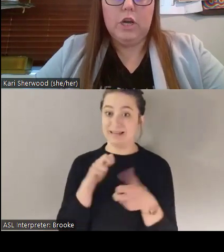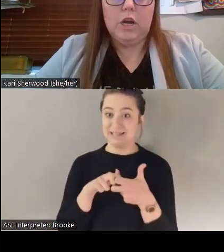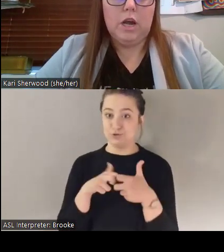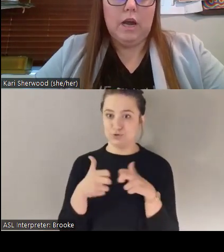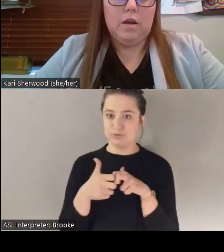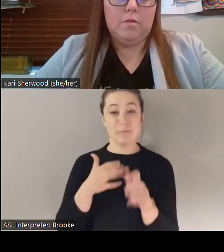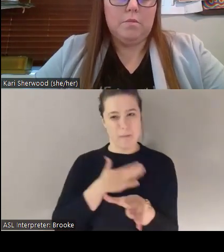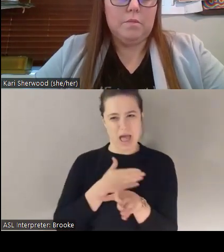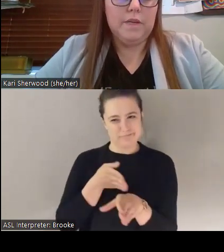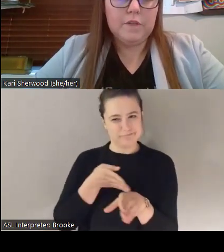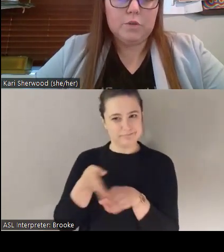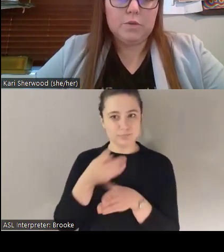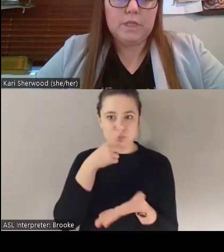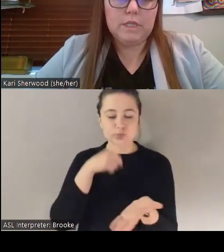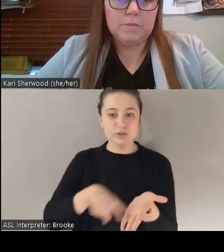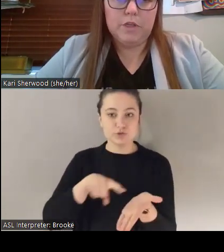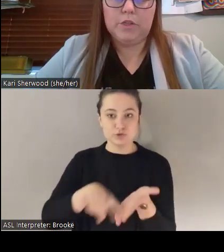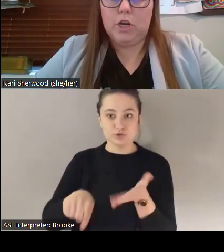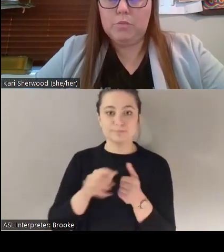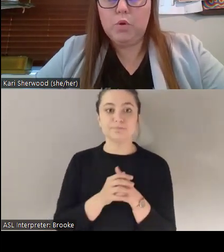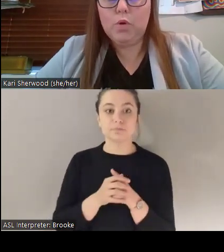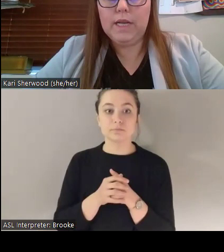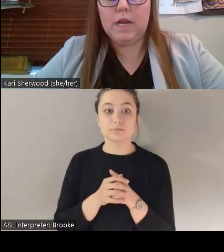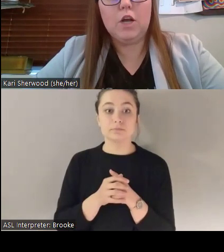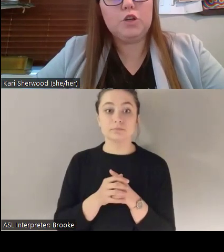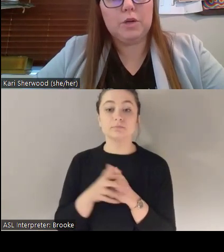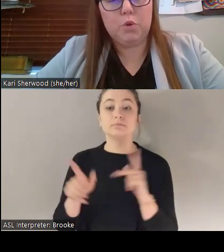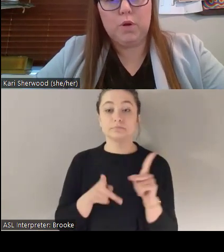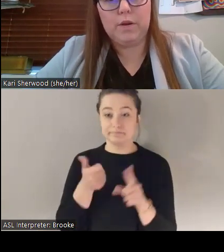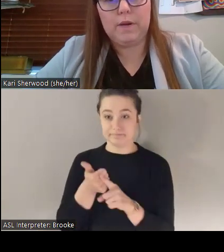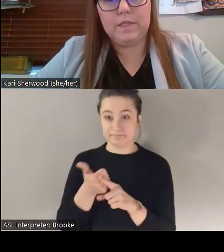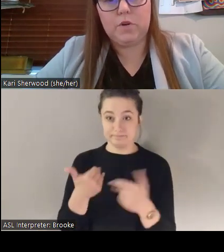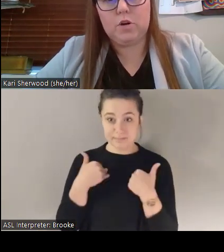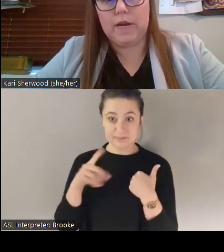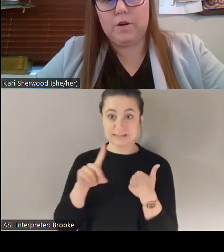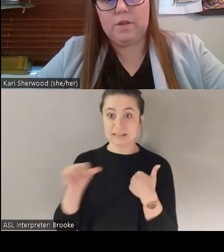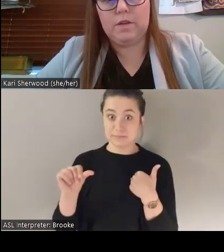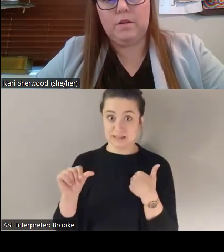individuals with disabilities are unemployed and underemployed at rates far greater than